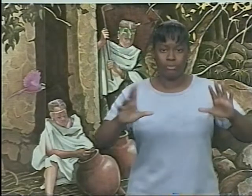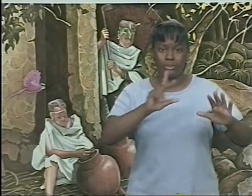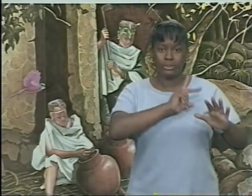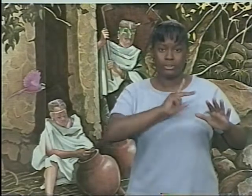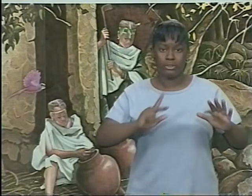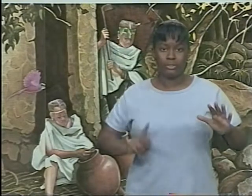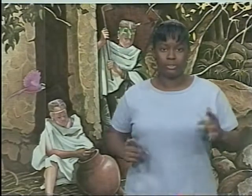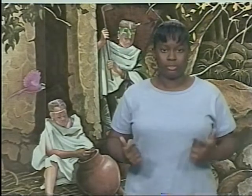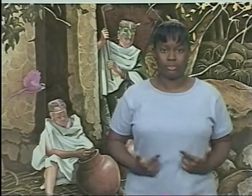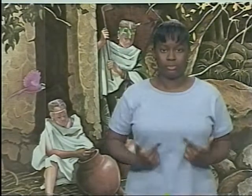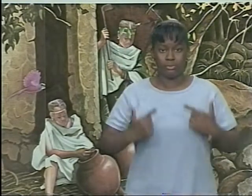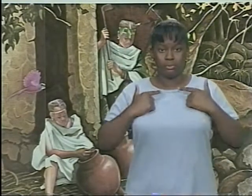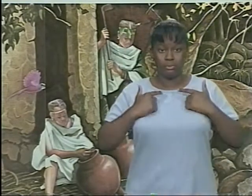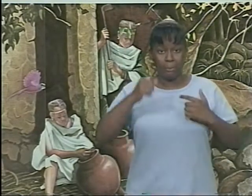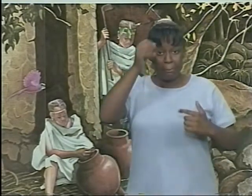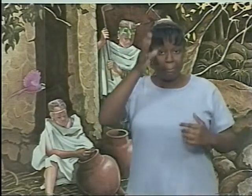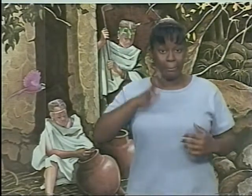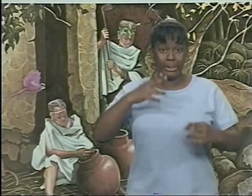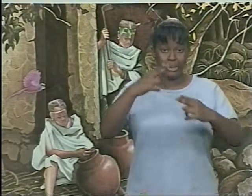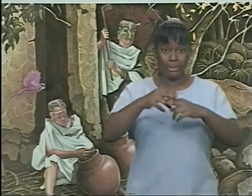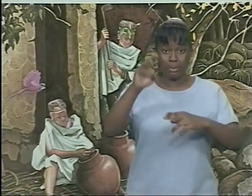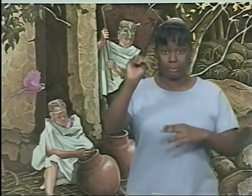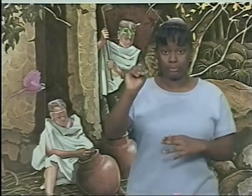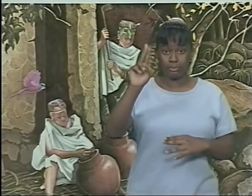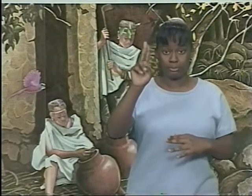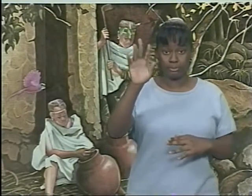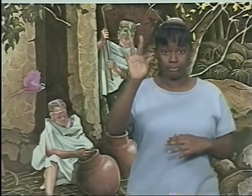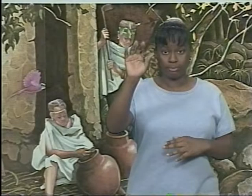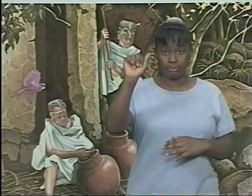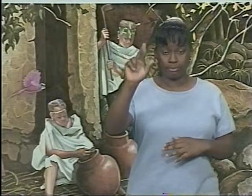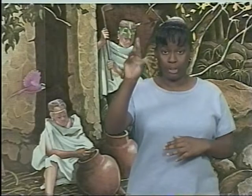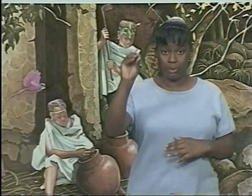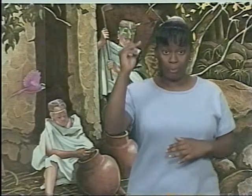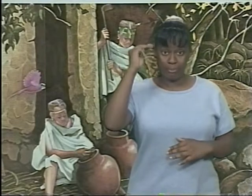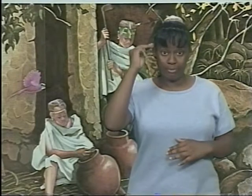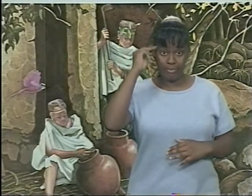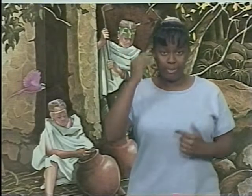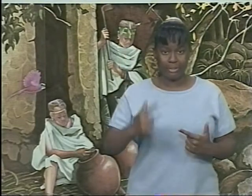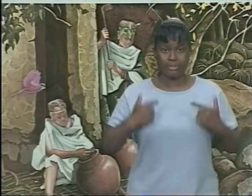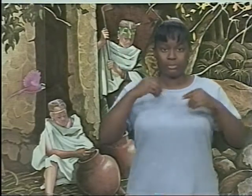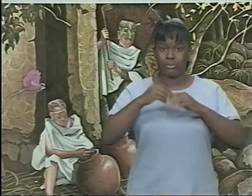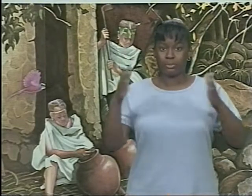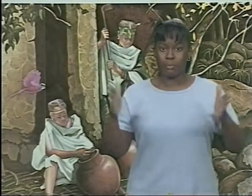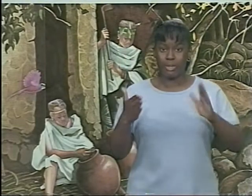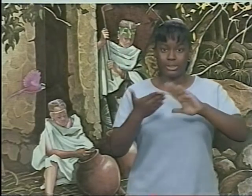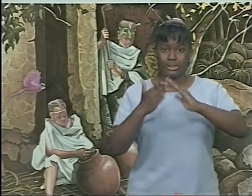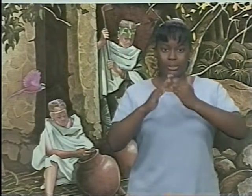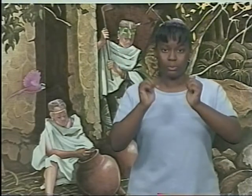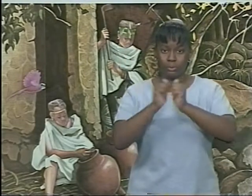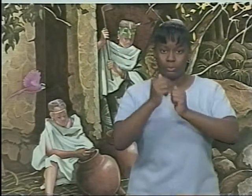day's journey from a city where a great king lived. A man named Mufaro lived in this village with his